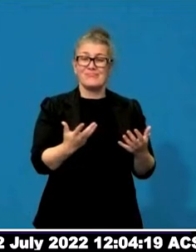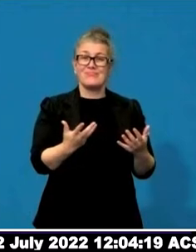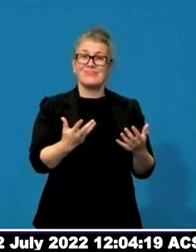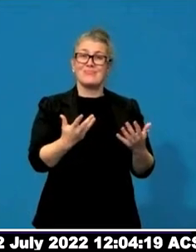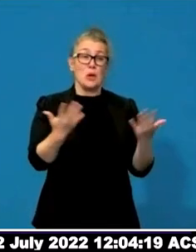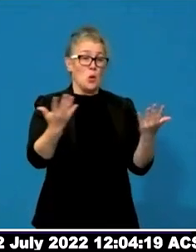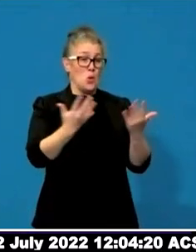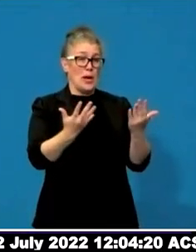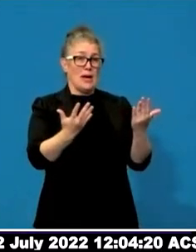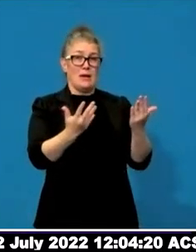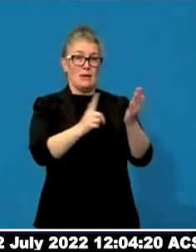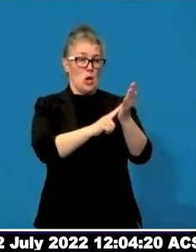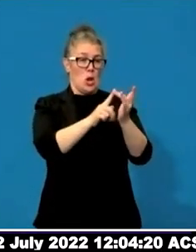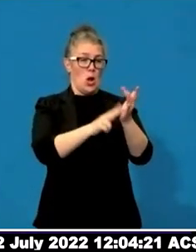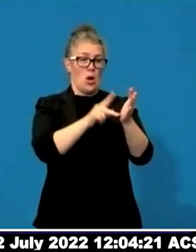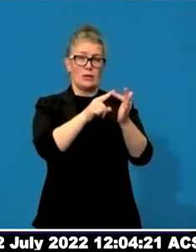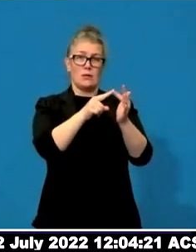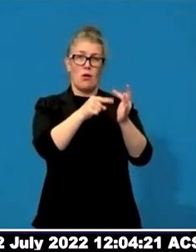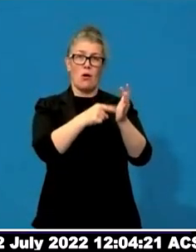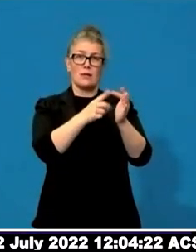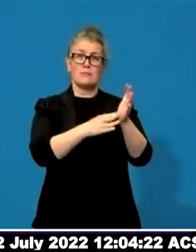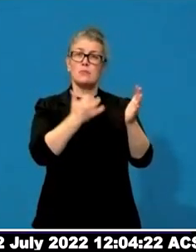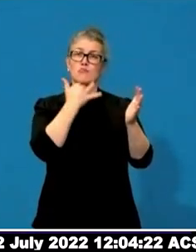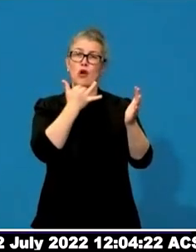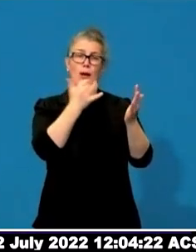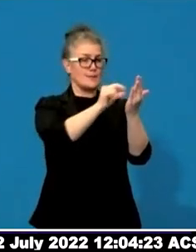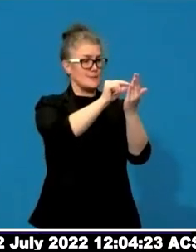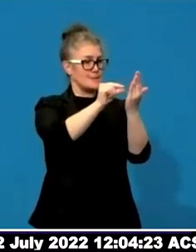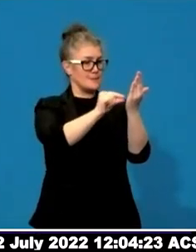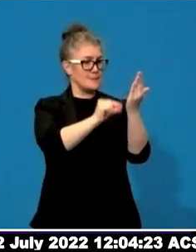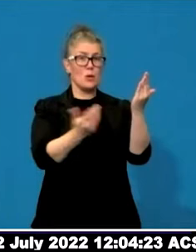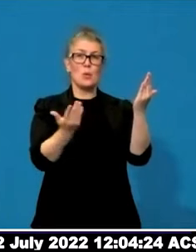in the NDIA pricing guide that covers return to country trips.